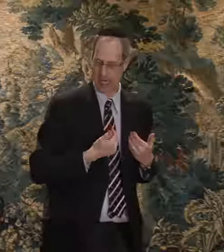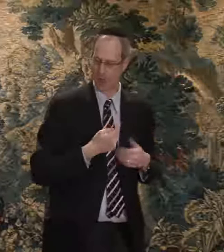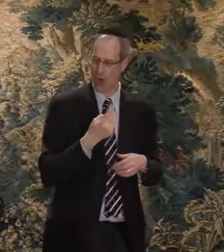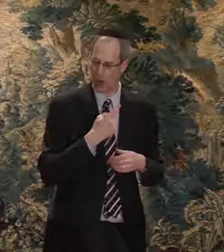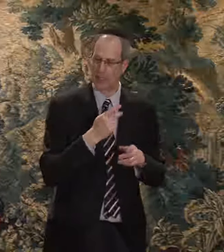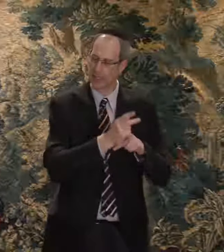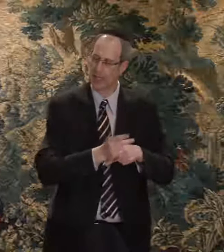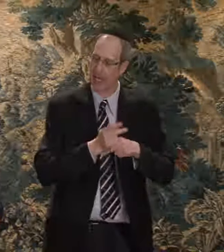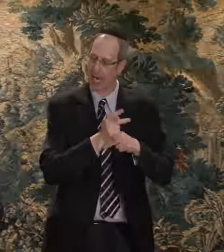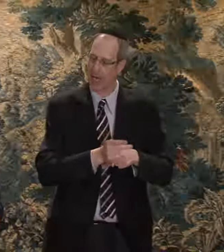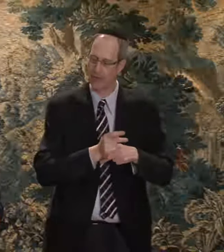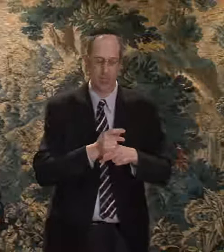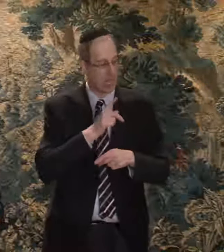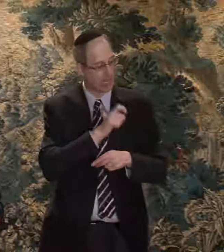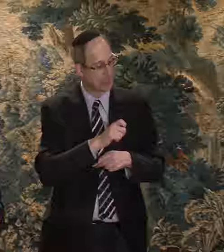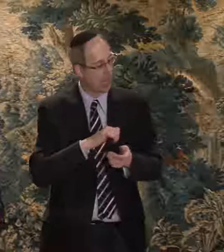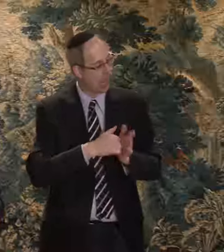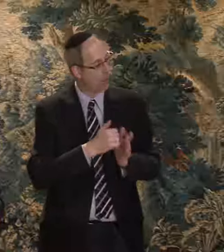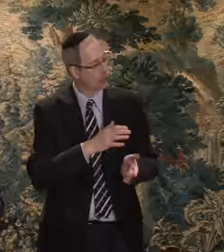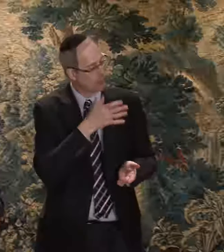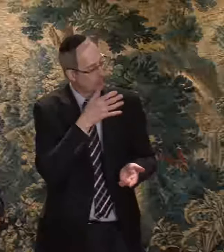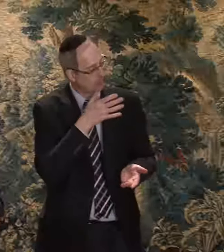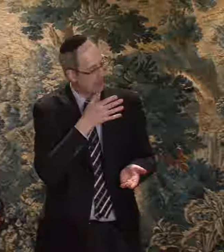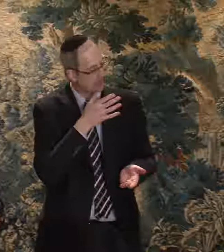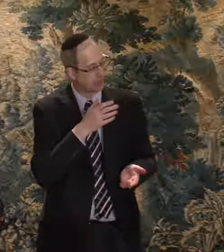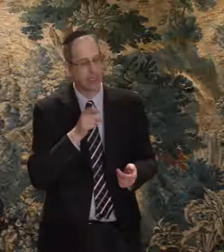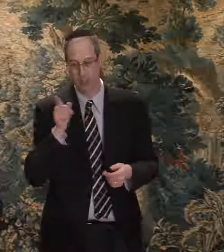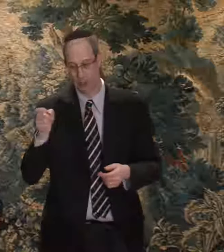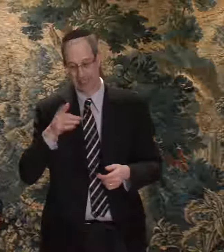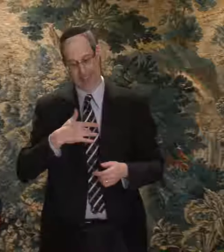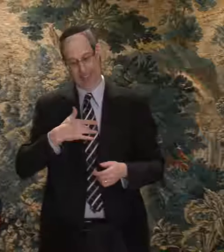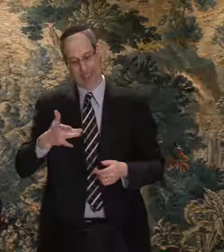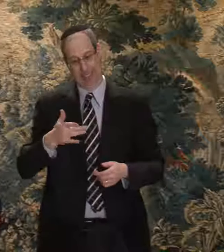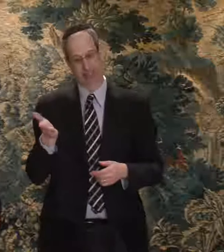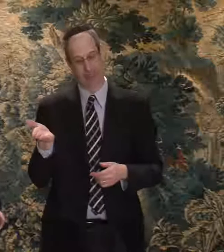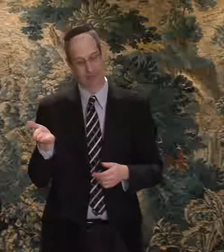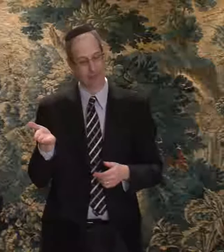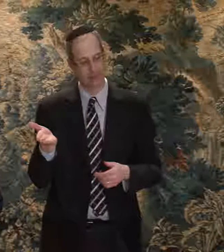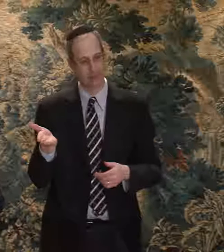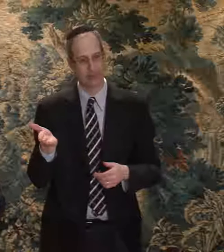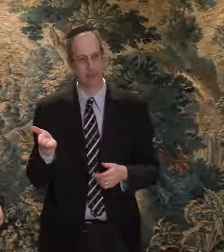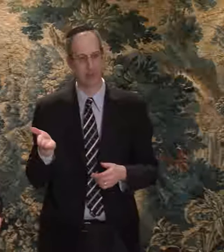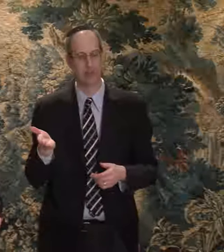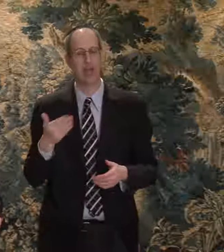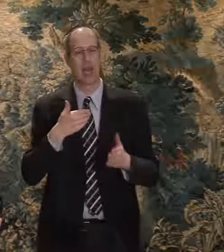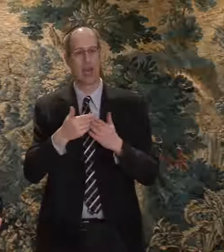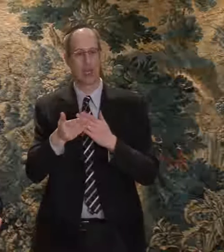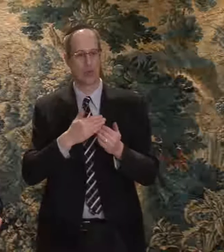always to ask about my mother was extremely sensitive so shimshi Shara